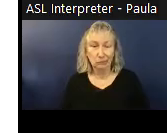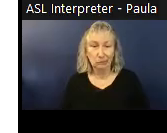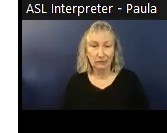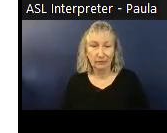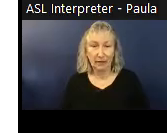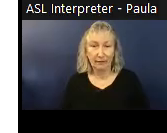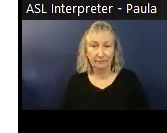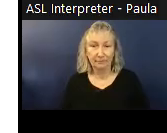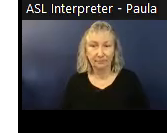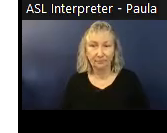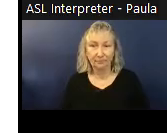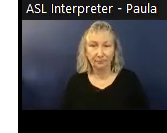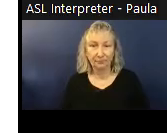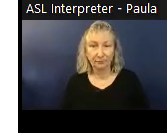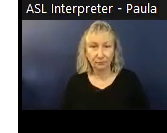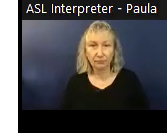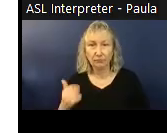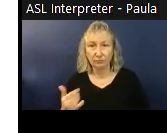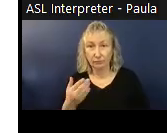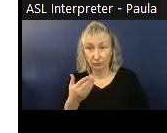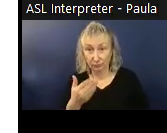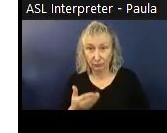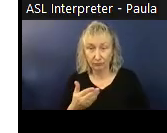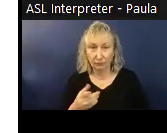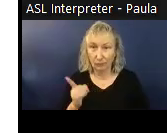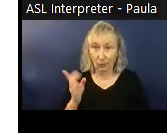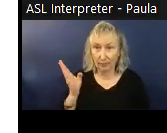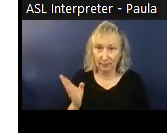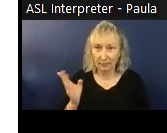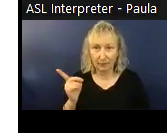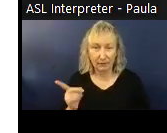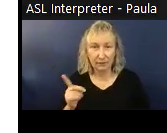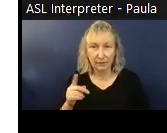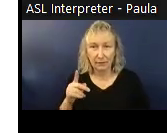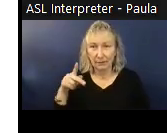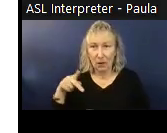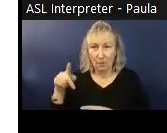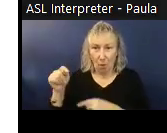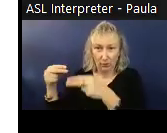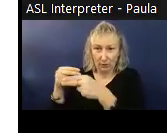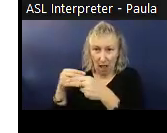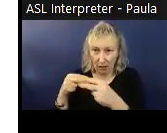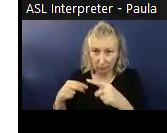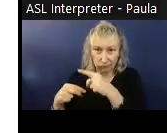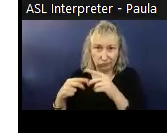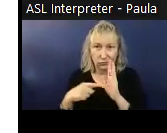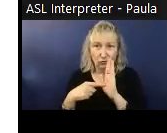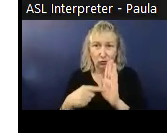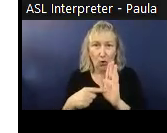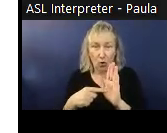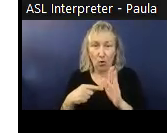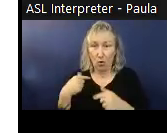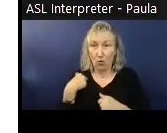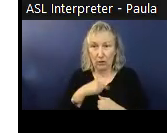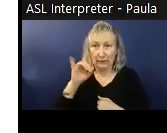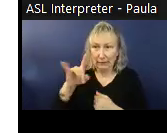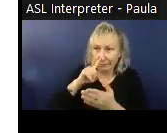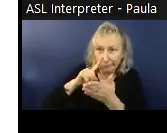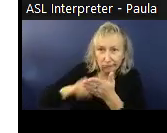So we did update and expand the community and the facility investigation section.